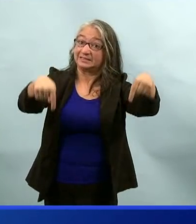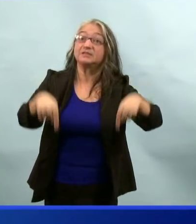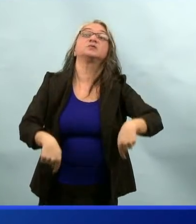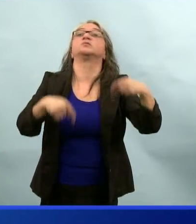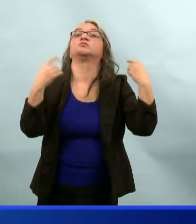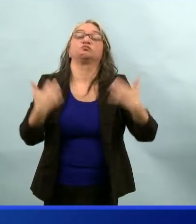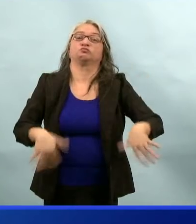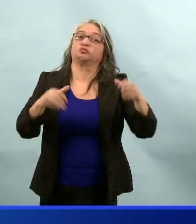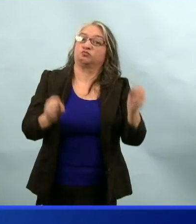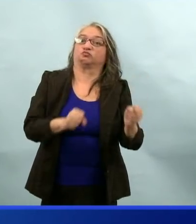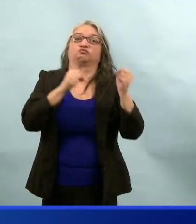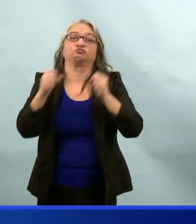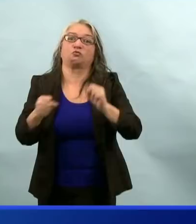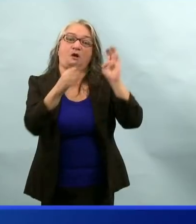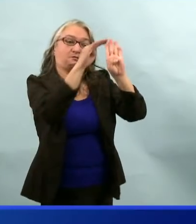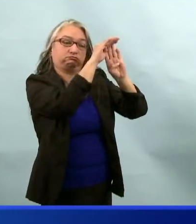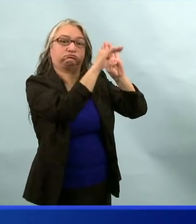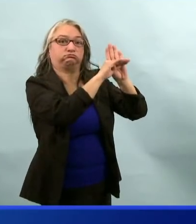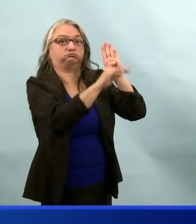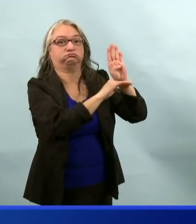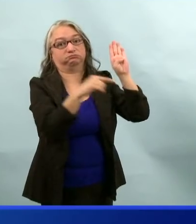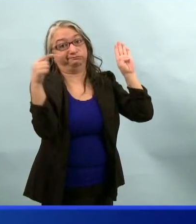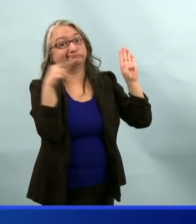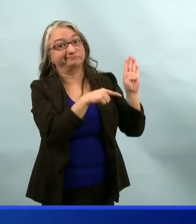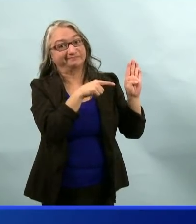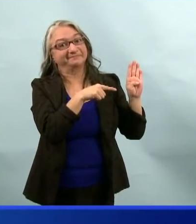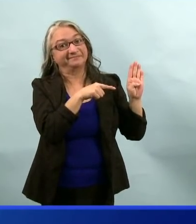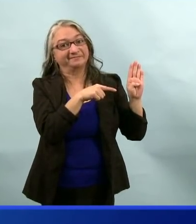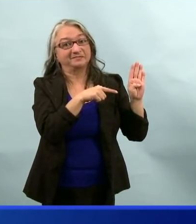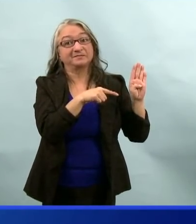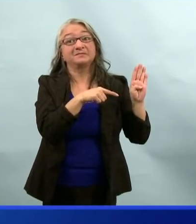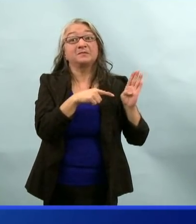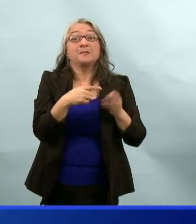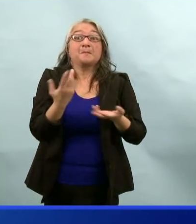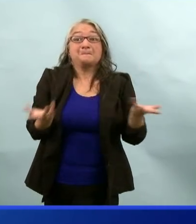have to look at that evidence we're gonna have to look at the impacts on society and health as well